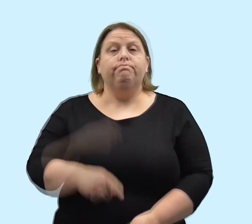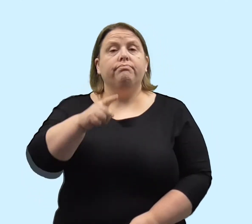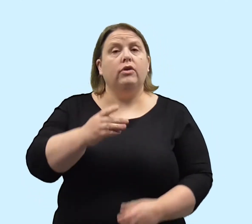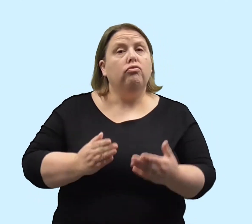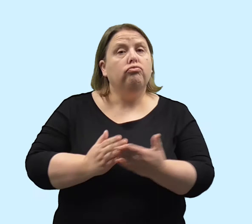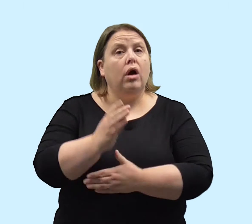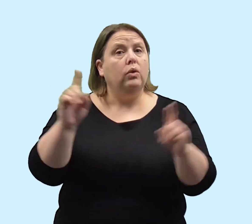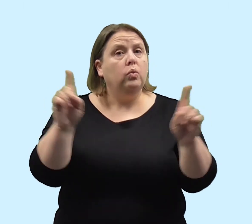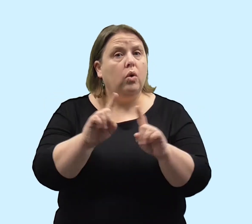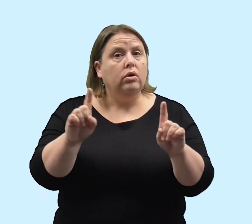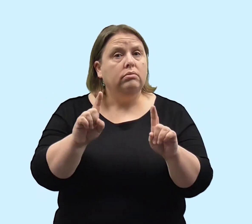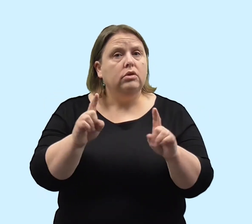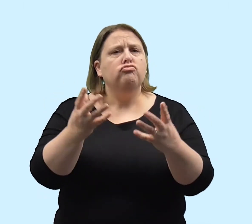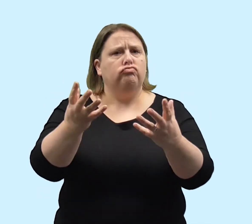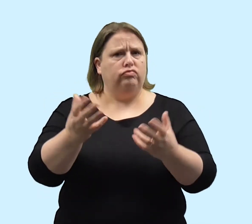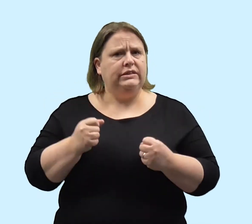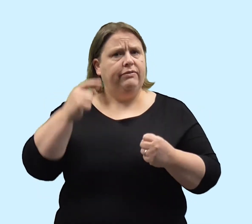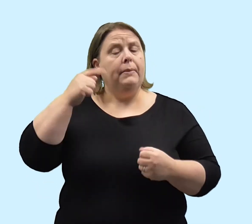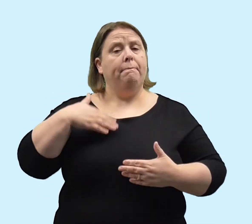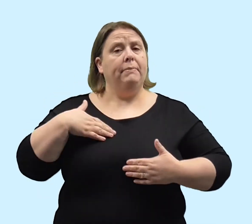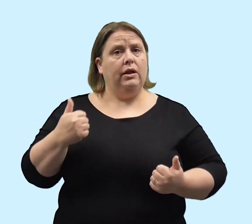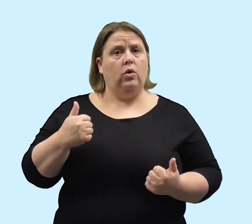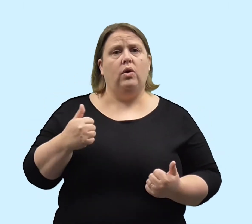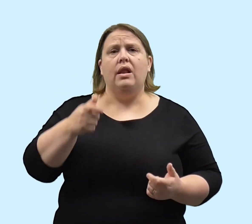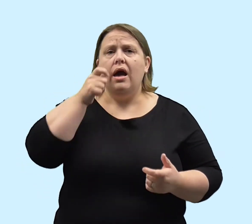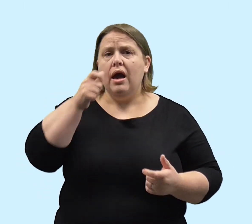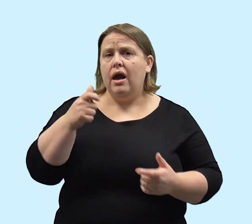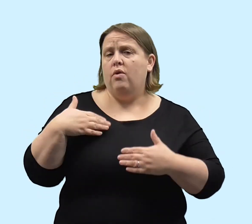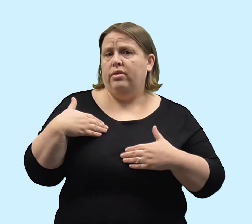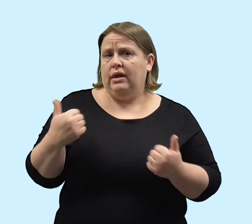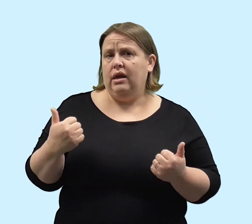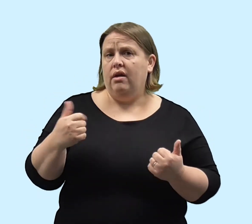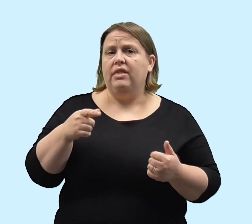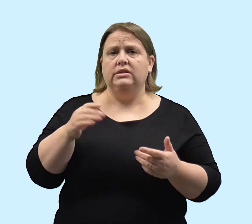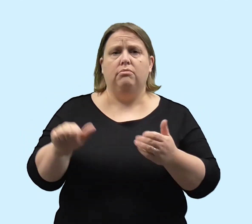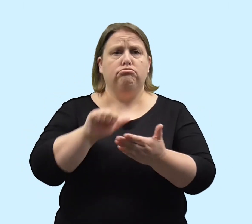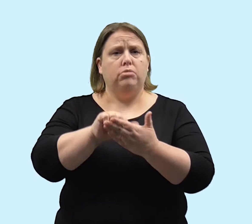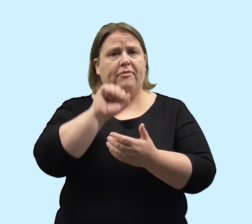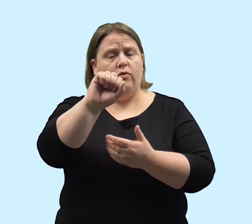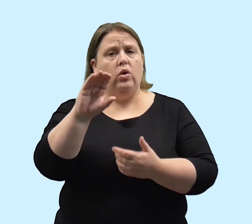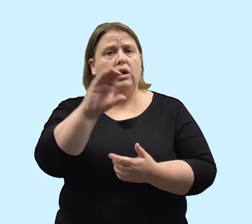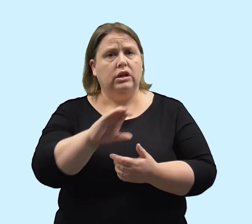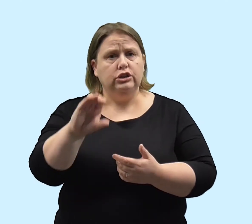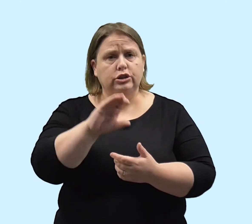You have the right to receive medical and health care that is appropriate for your condition.